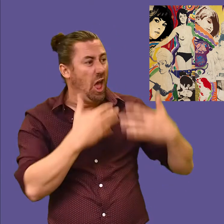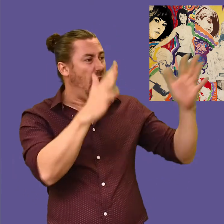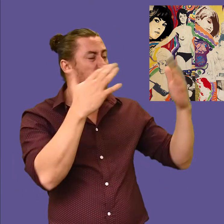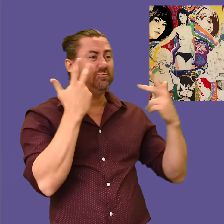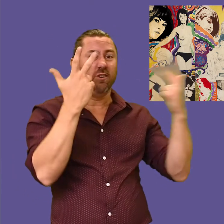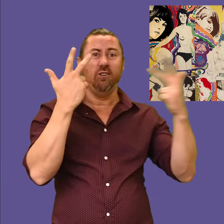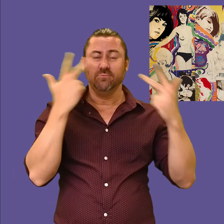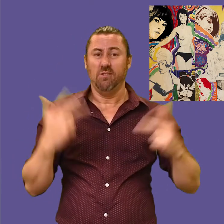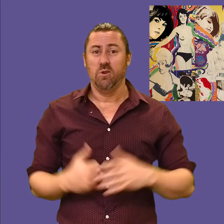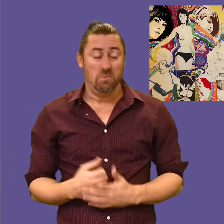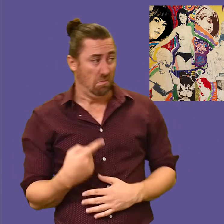Most of the women are shown performing alone for a camera.